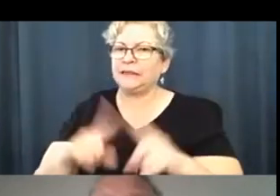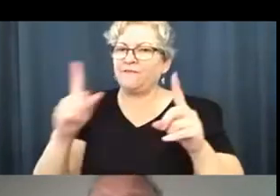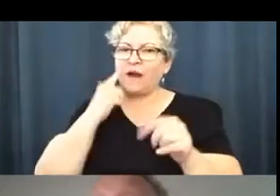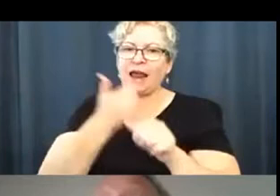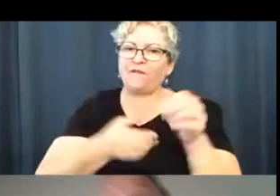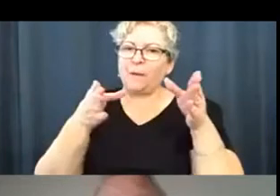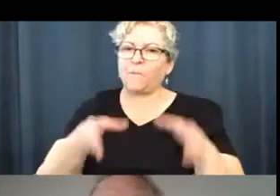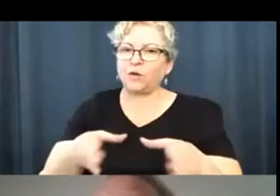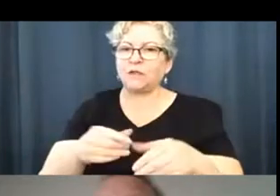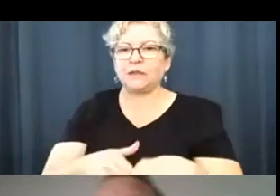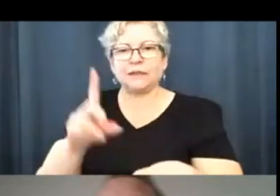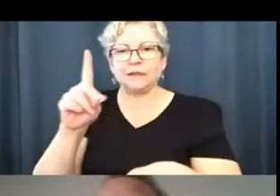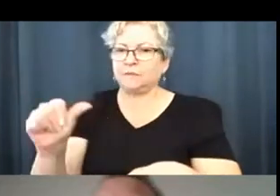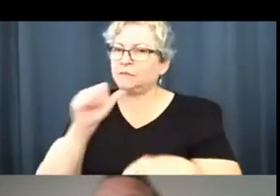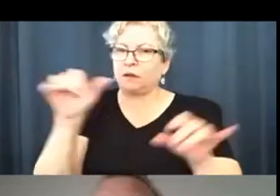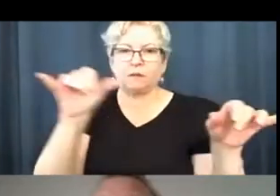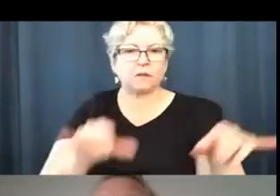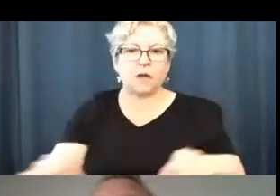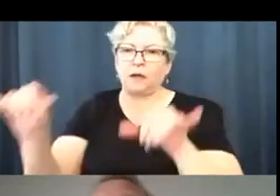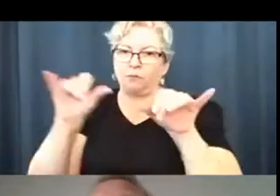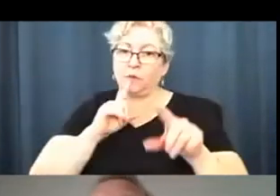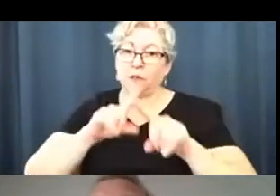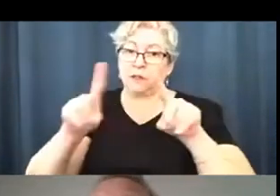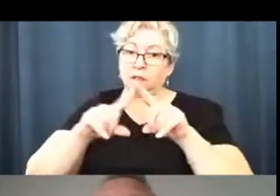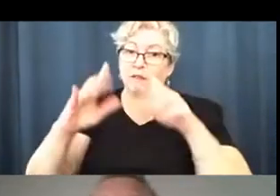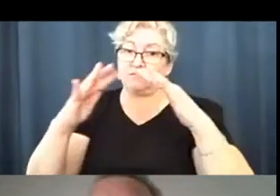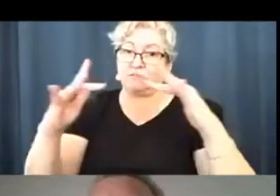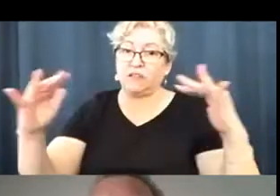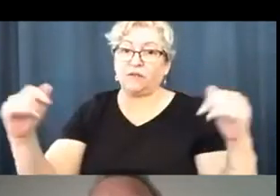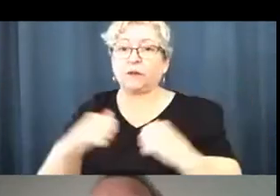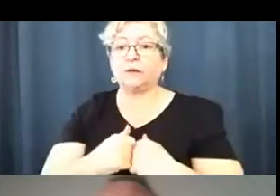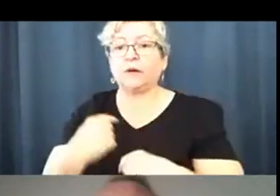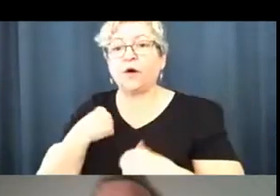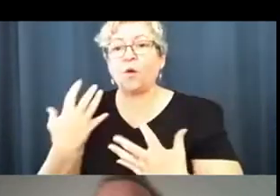Disabilities are not all the same, they're very different. Again, we're just wanting to get the idea to you